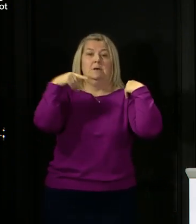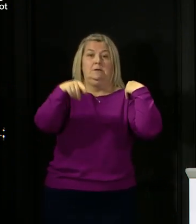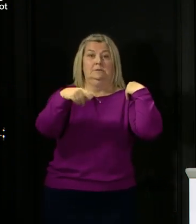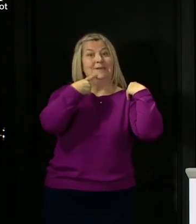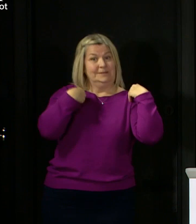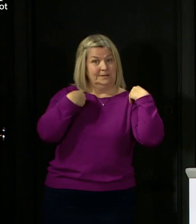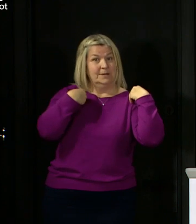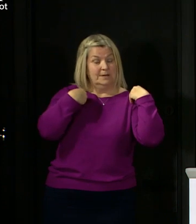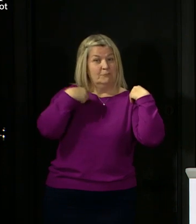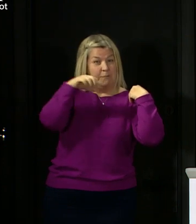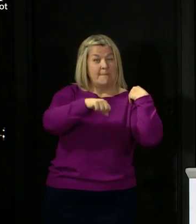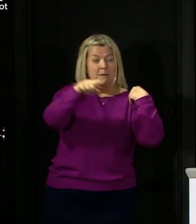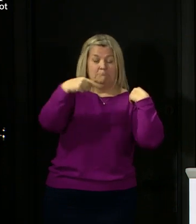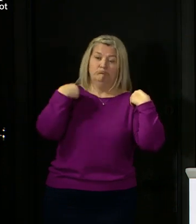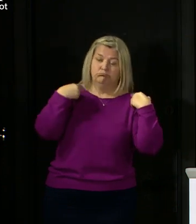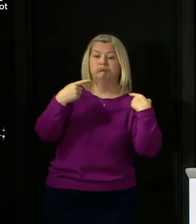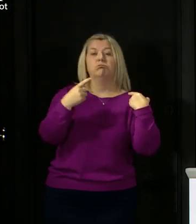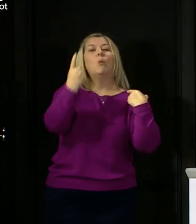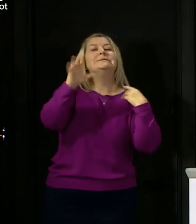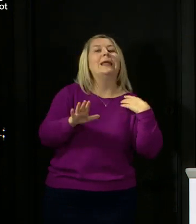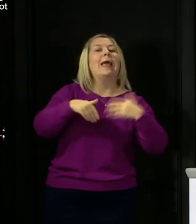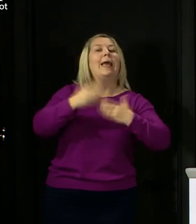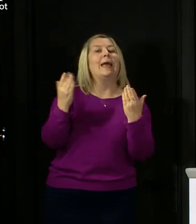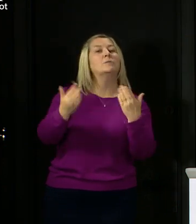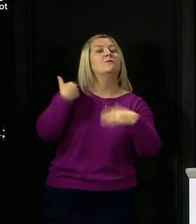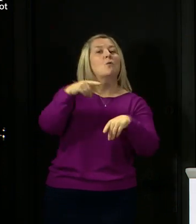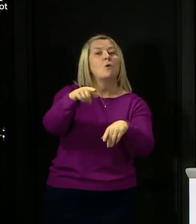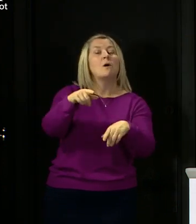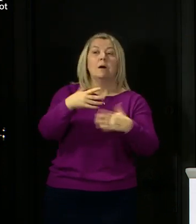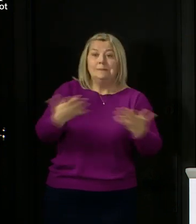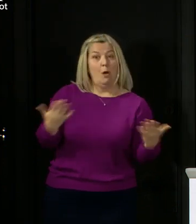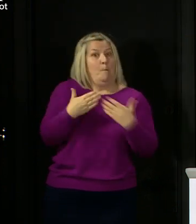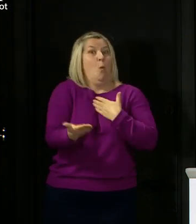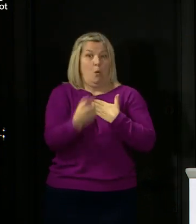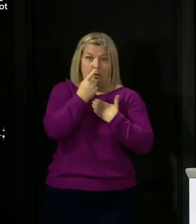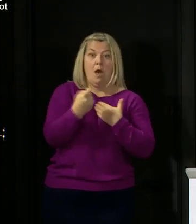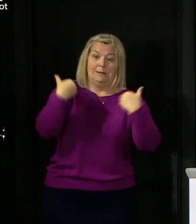As of today, we have removed the once-a-day limit on exercise. It means that - if you